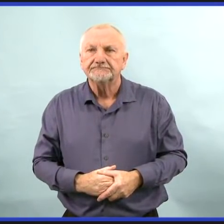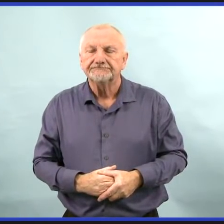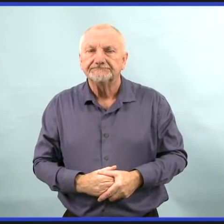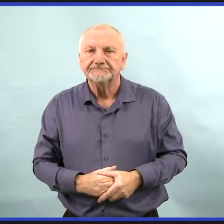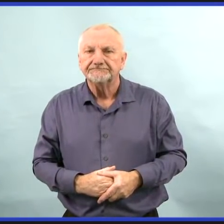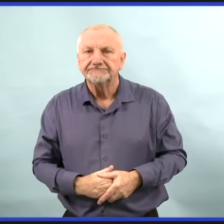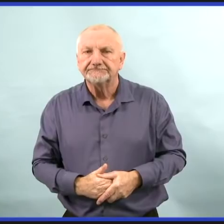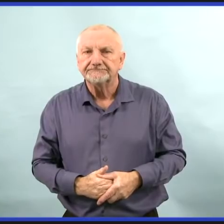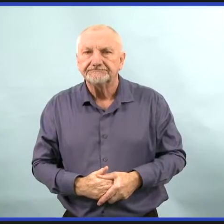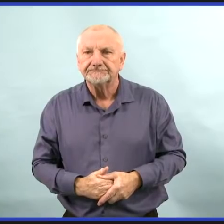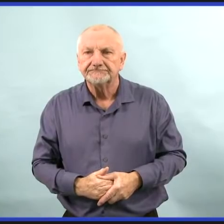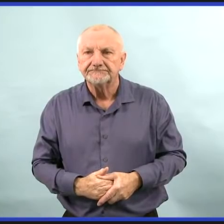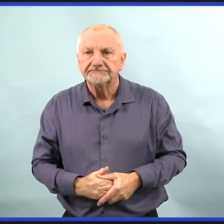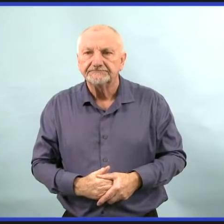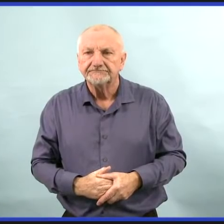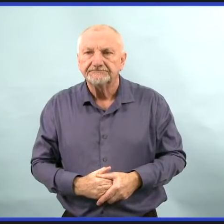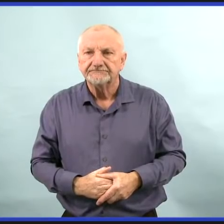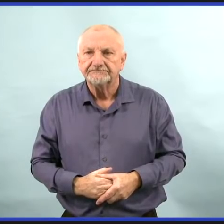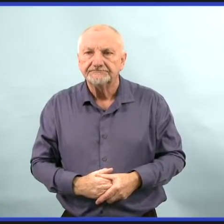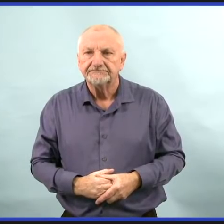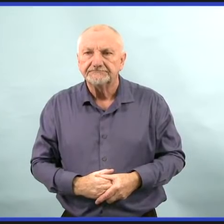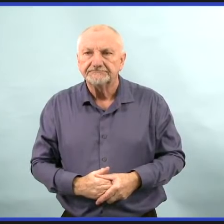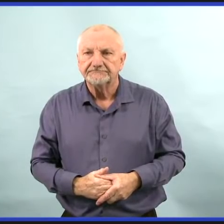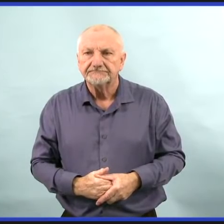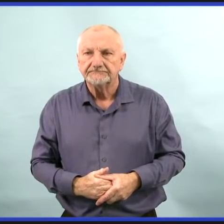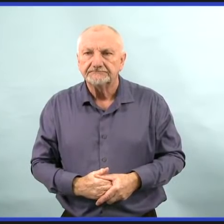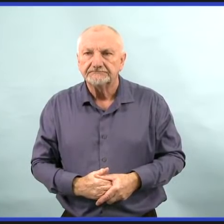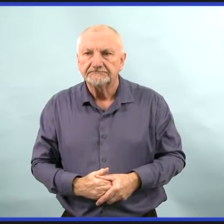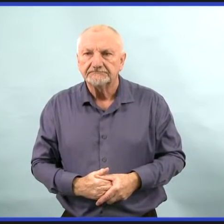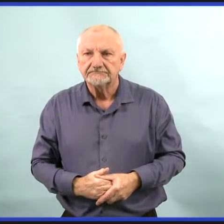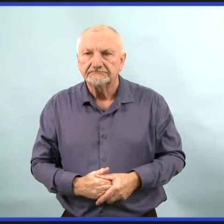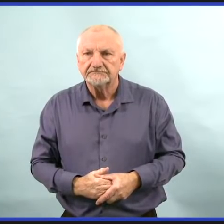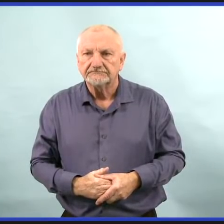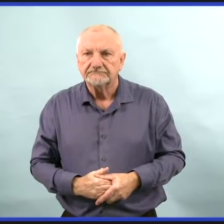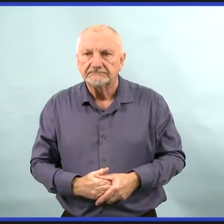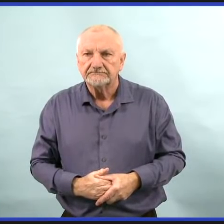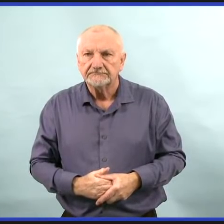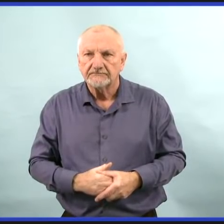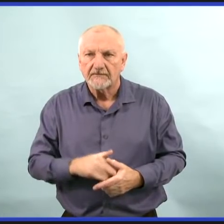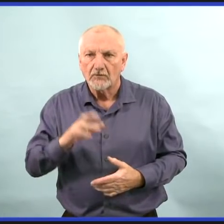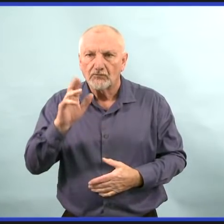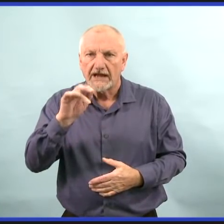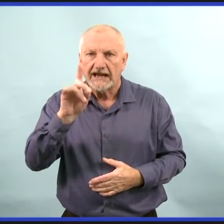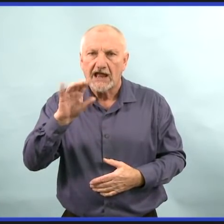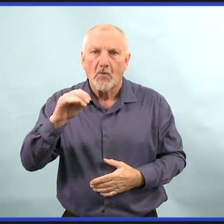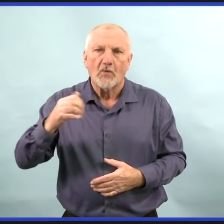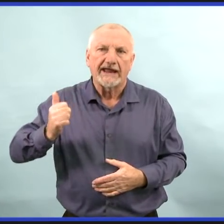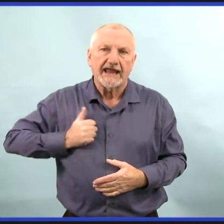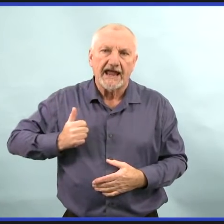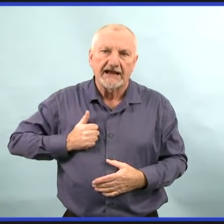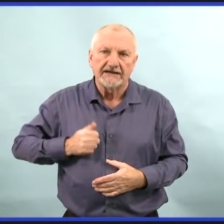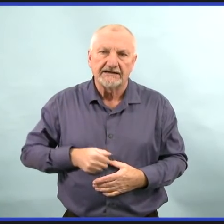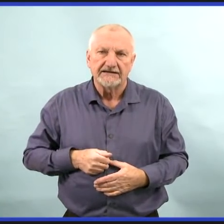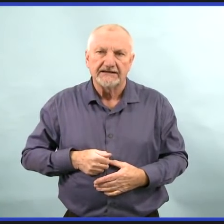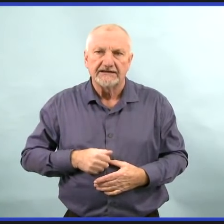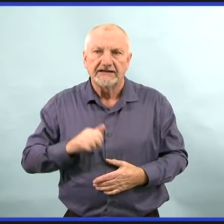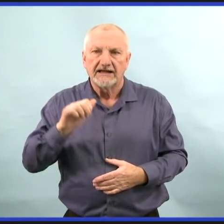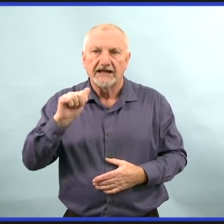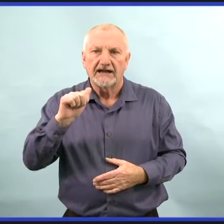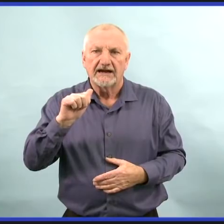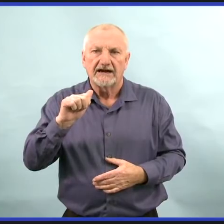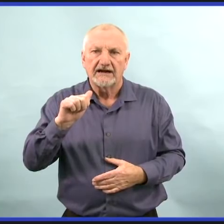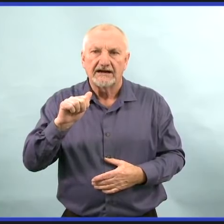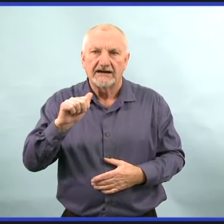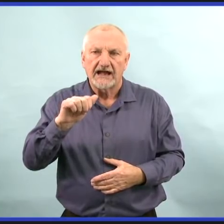from radio canada anna louise good afternoon so you confirmed the fact that there is no